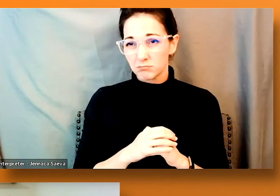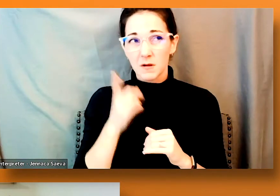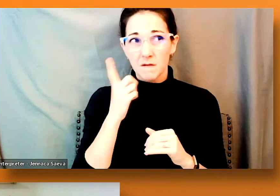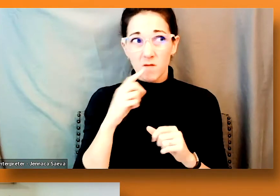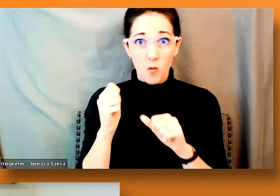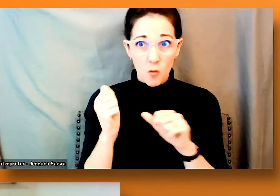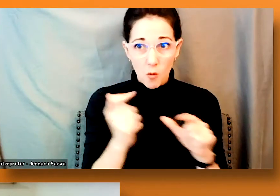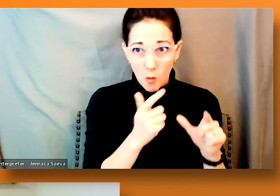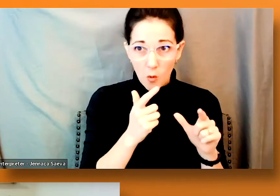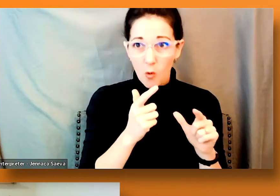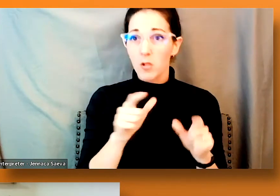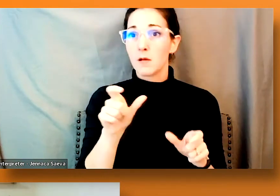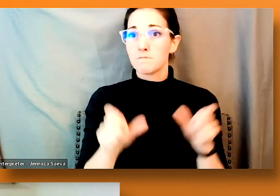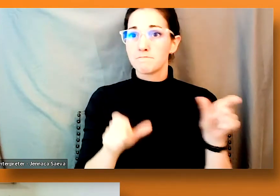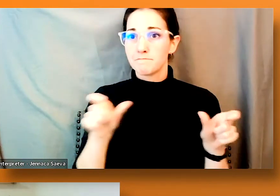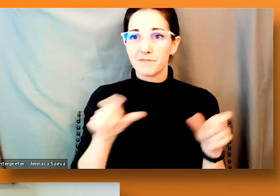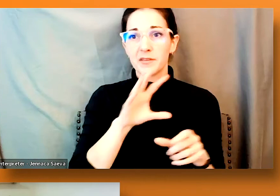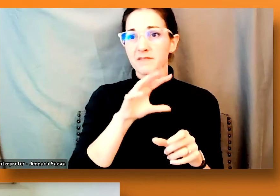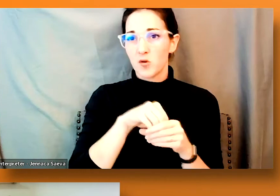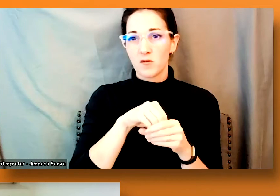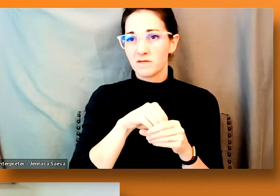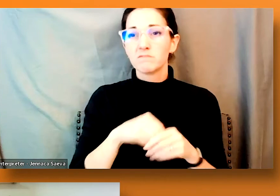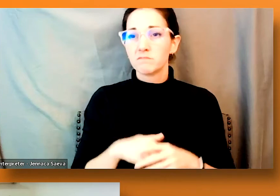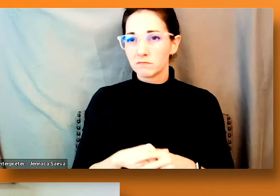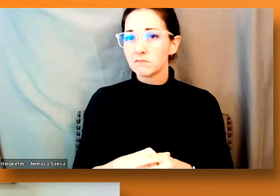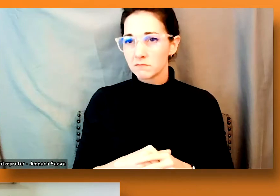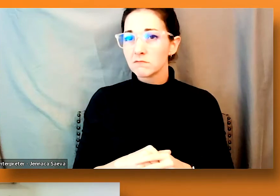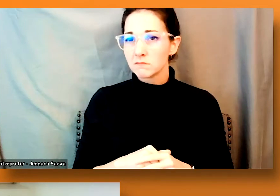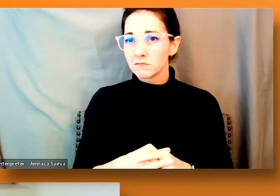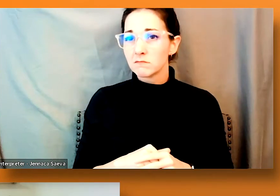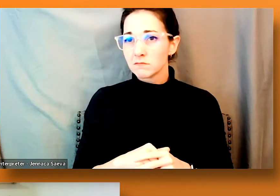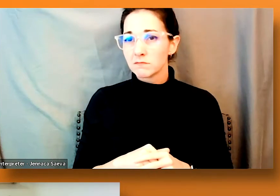with all parties present,